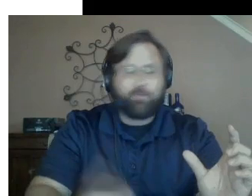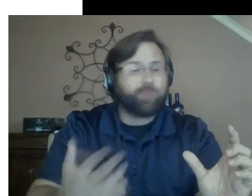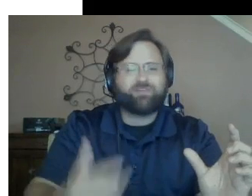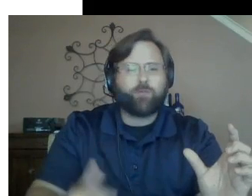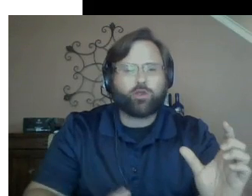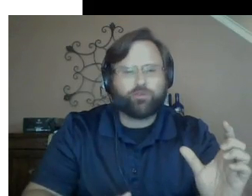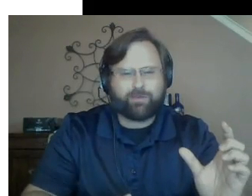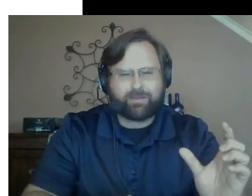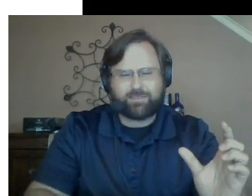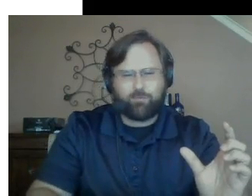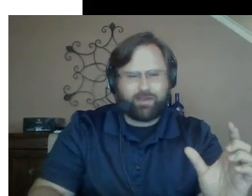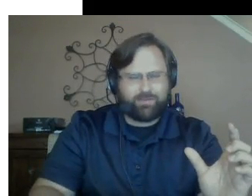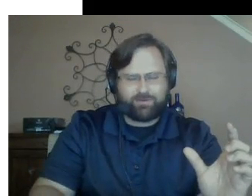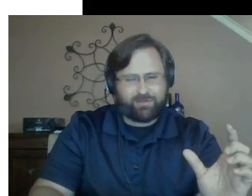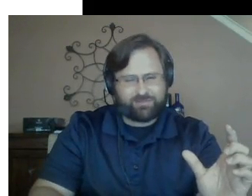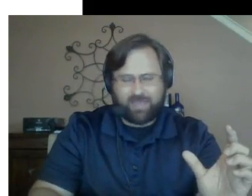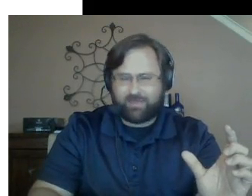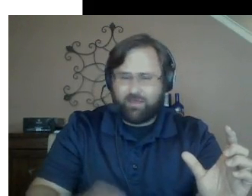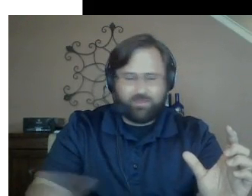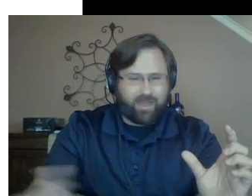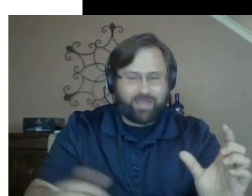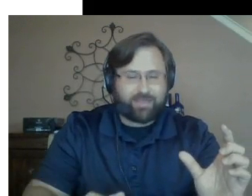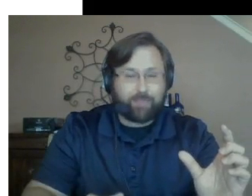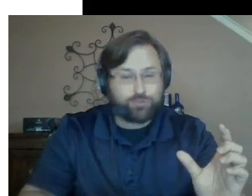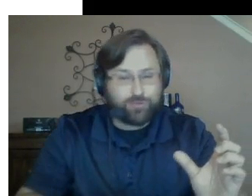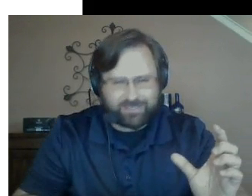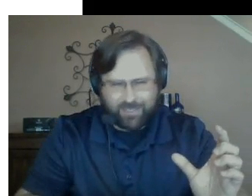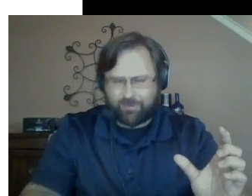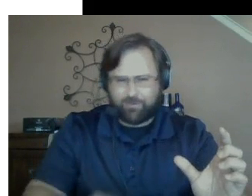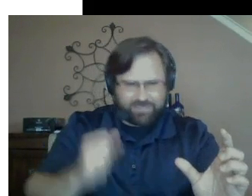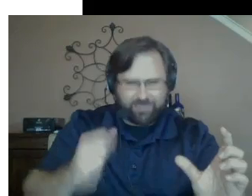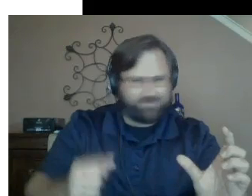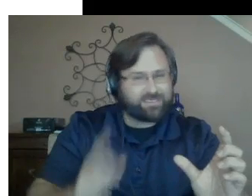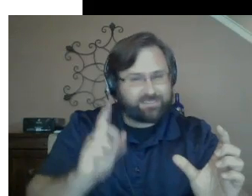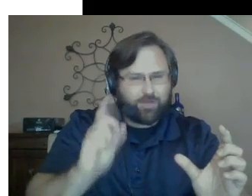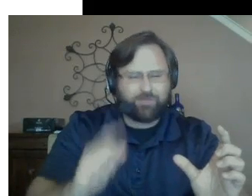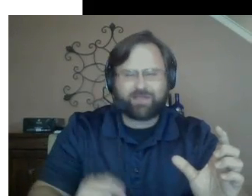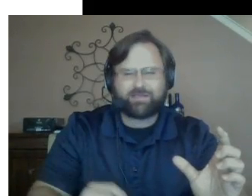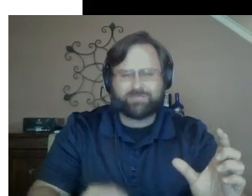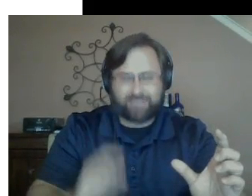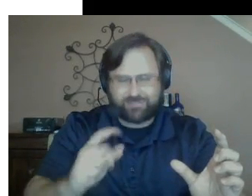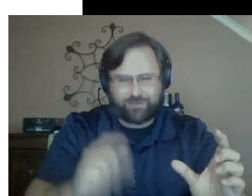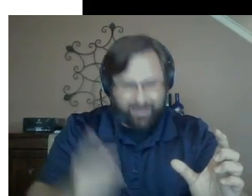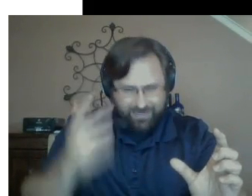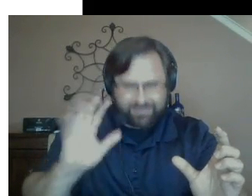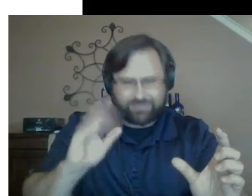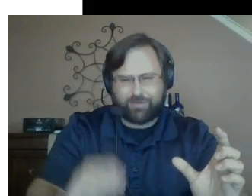perhaps if I'm arguing about someone and they say that I ate the Apple two days ago and i want to emphasize that no in fact it was yesterday and I did do